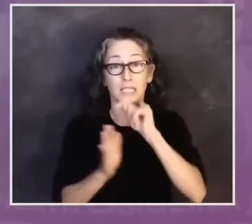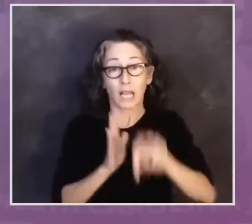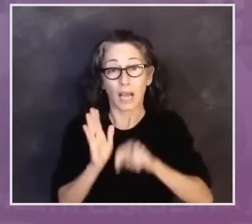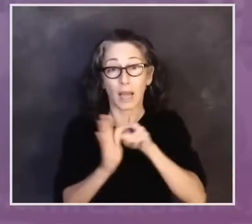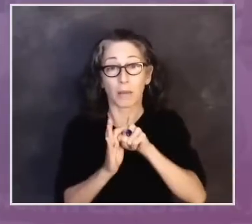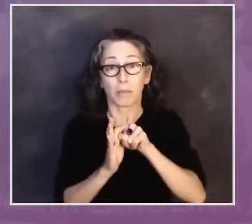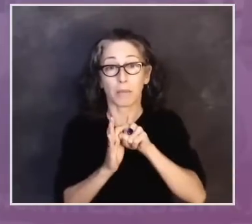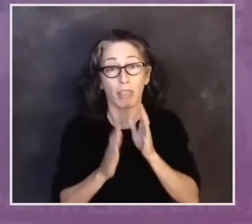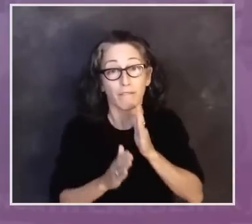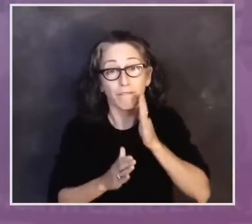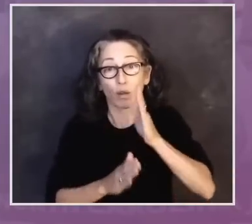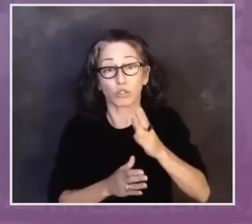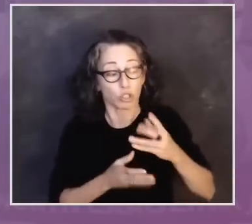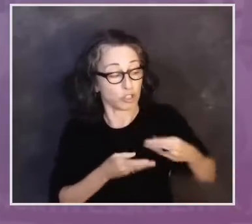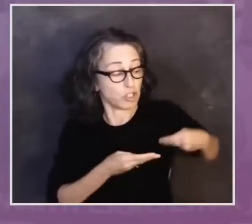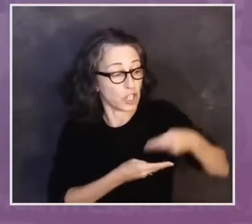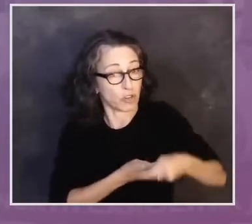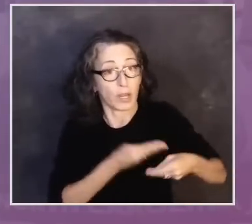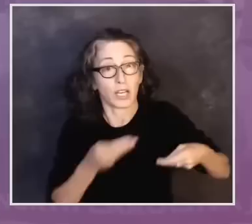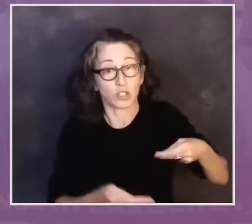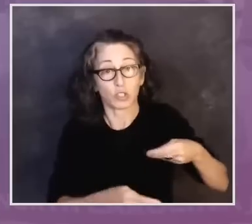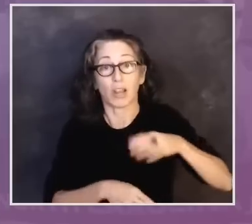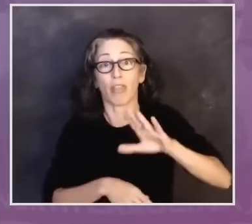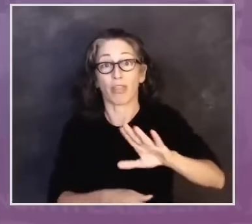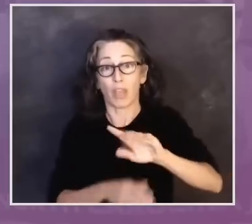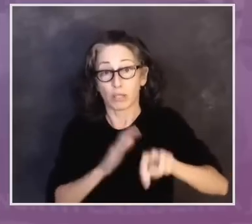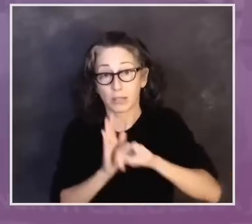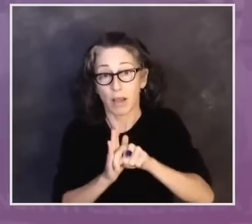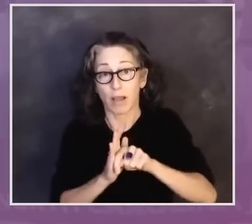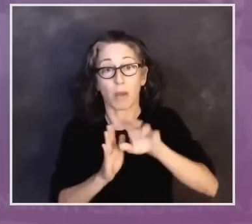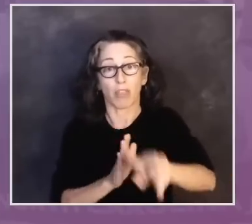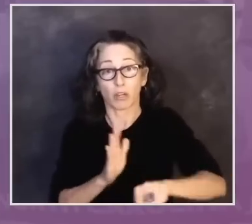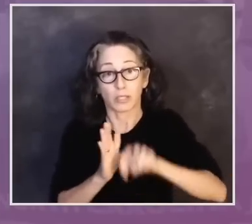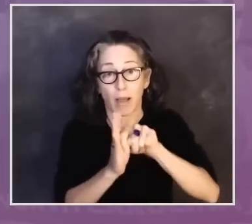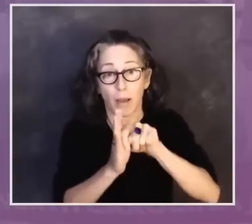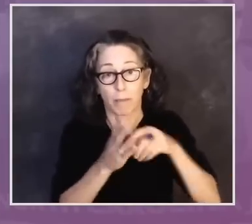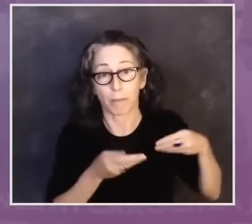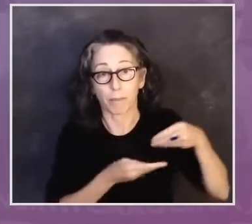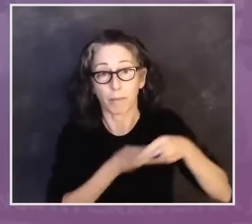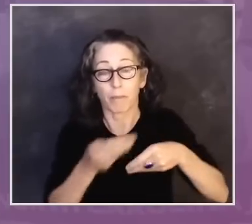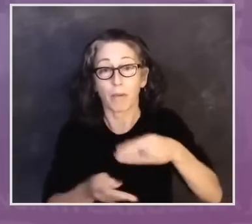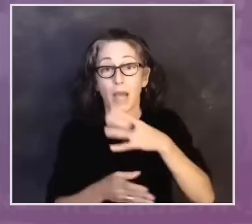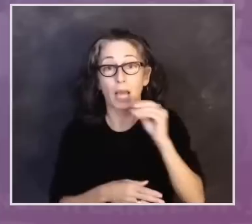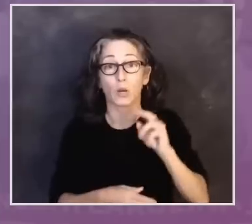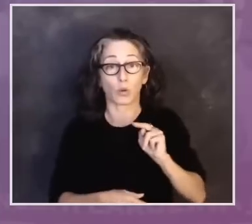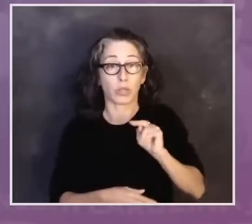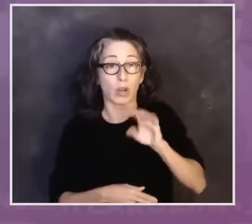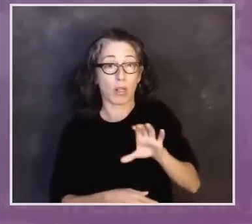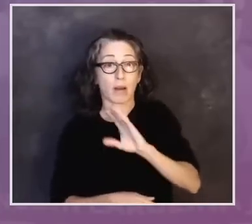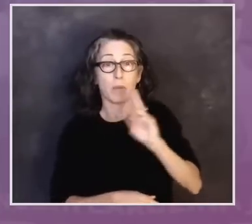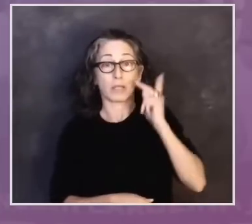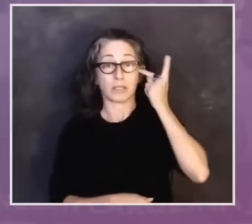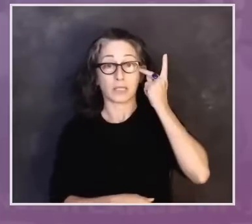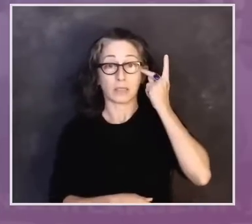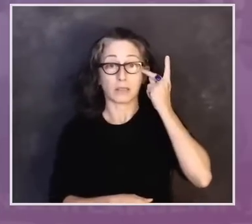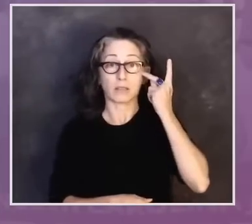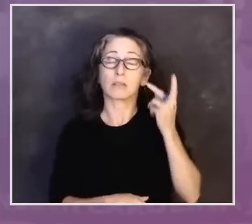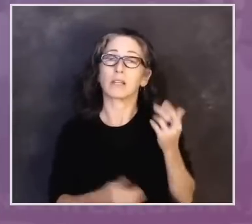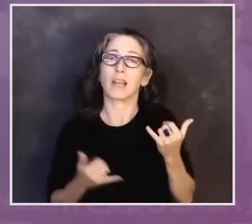IS IMPORTANT AND PRESSING FOR OUR TIME AND OUR CHILDREN AND OUR CHILDREN'S CHILDREN.